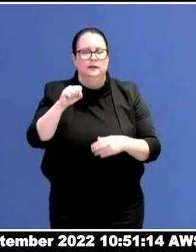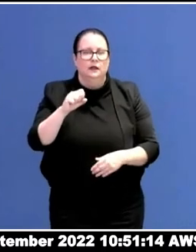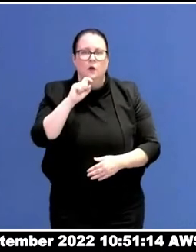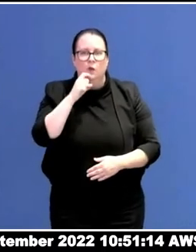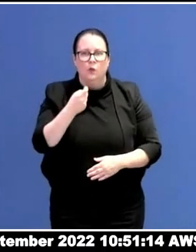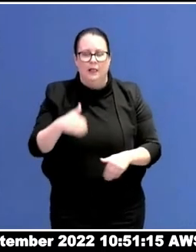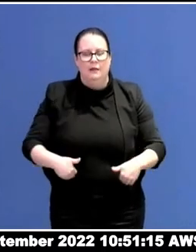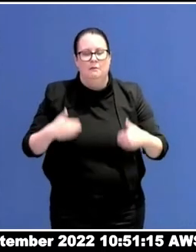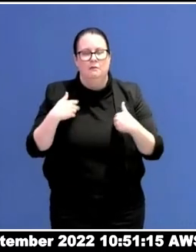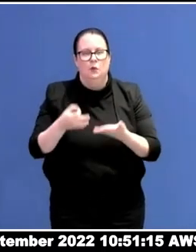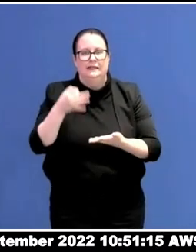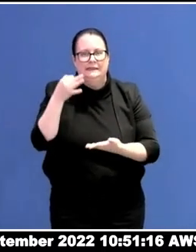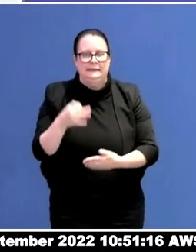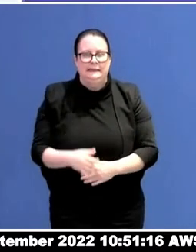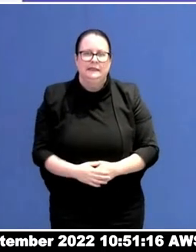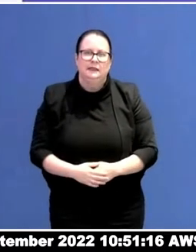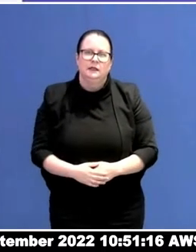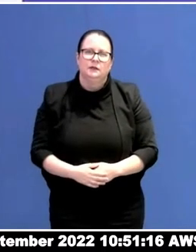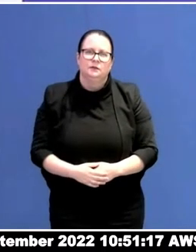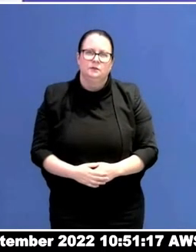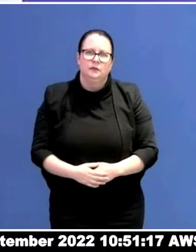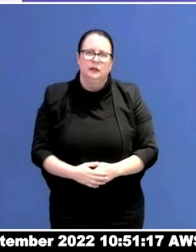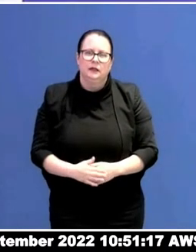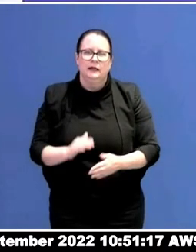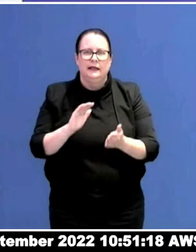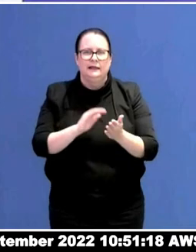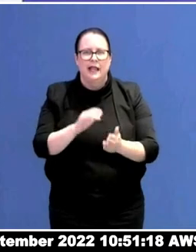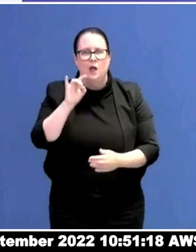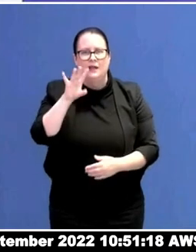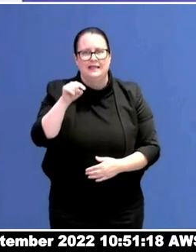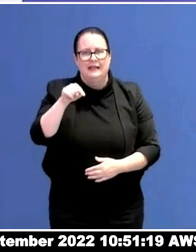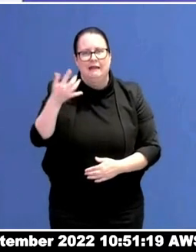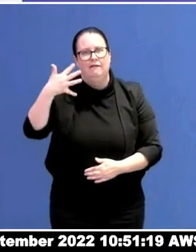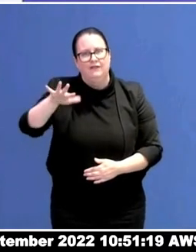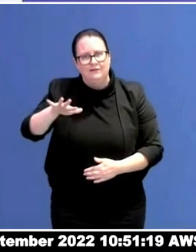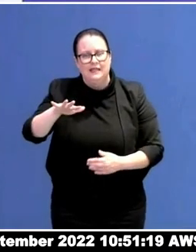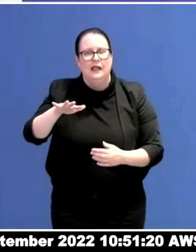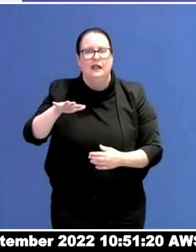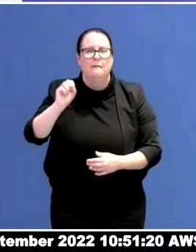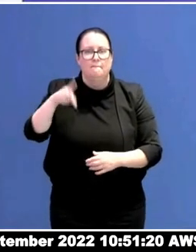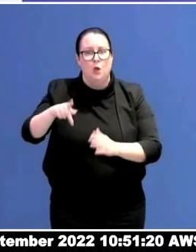Alright. It's now 10.50 Perth time. We will resume at 11.05.